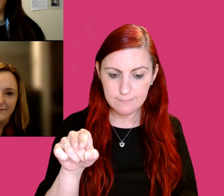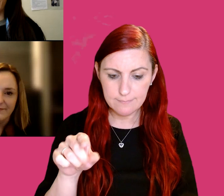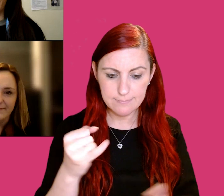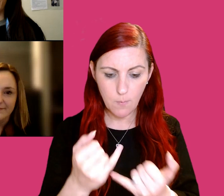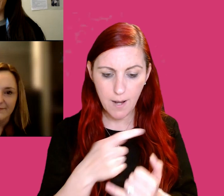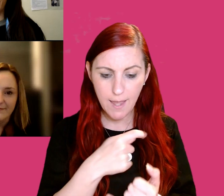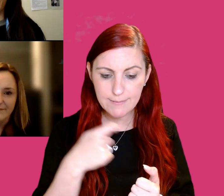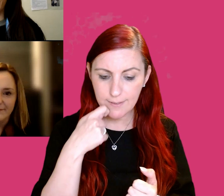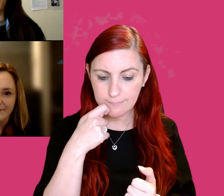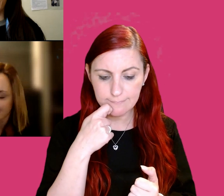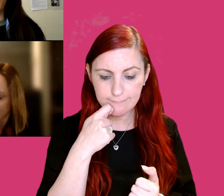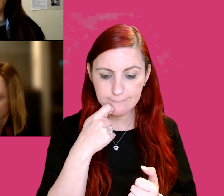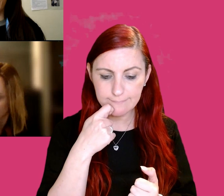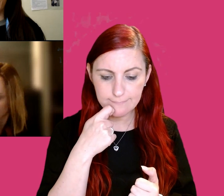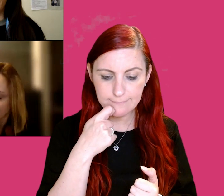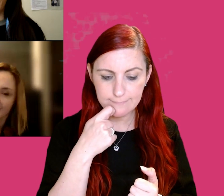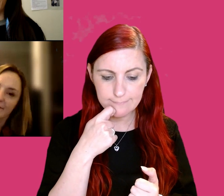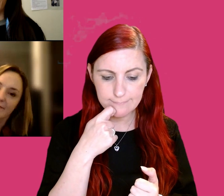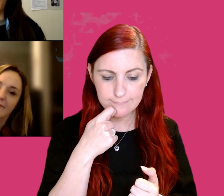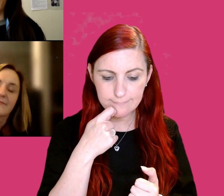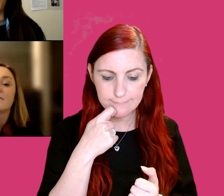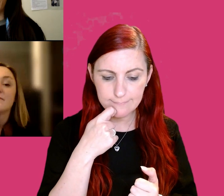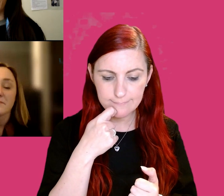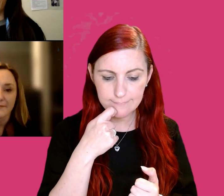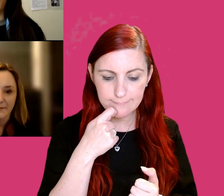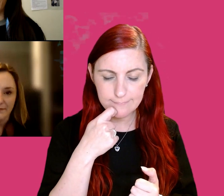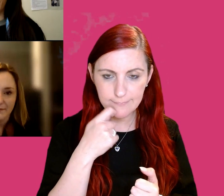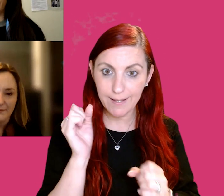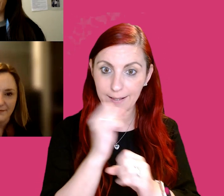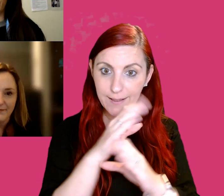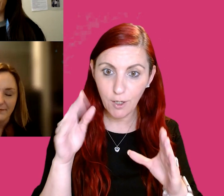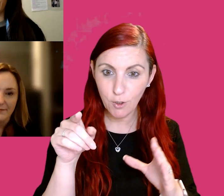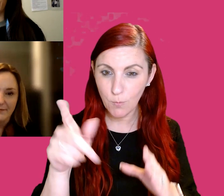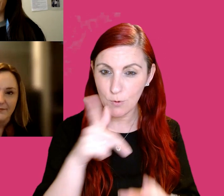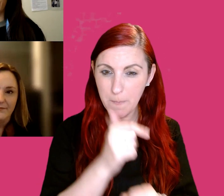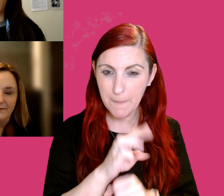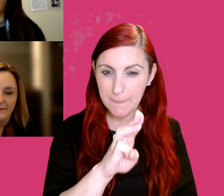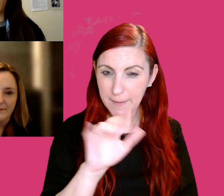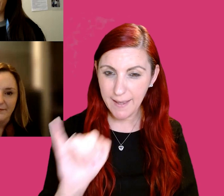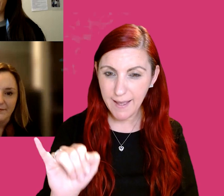kind of I was I was really pleased to hear you talk about PPI as an ethos because I think that